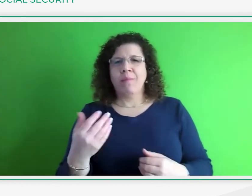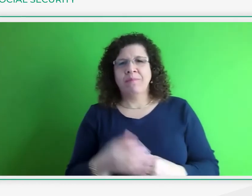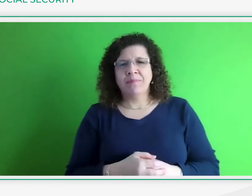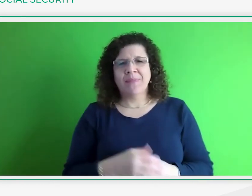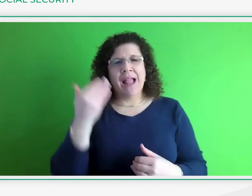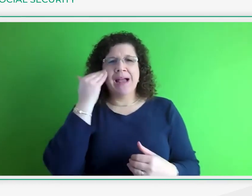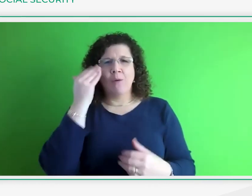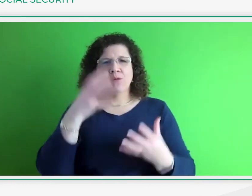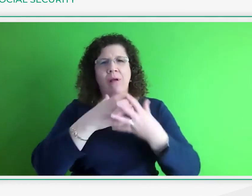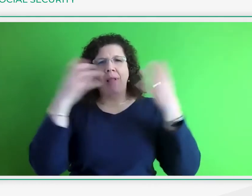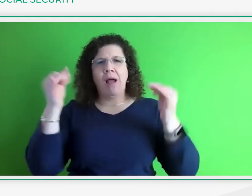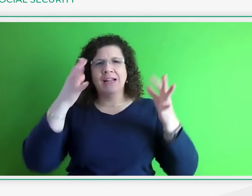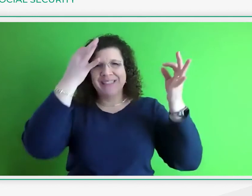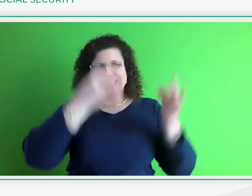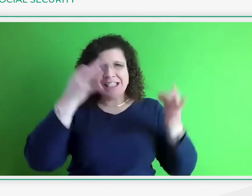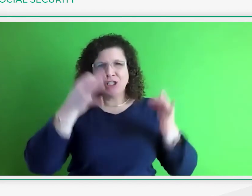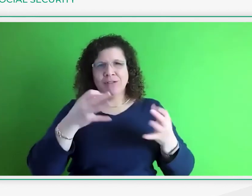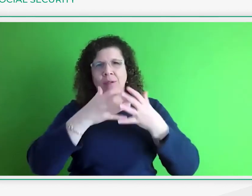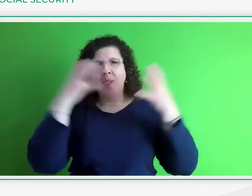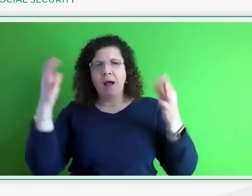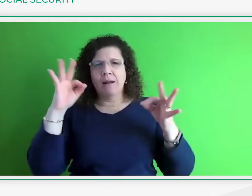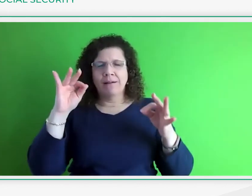You have to figure out what is the better option. I know it's a lot of decision-making.